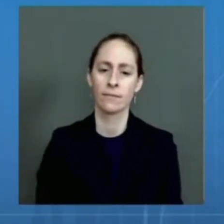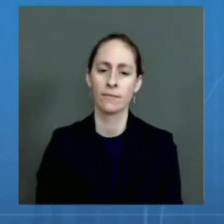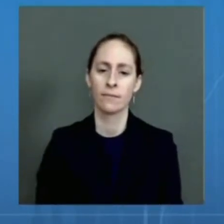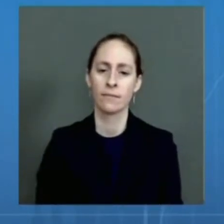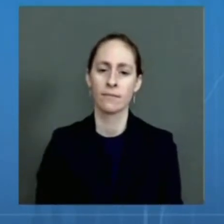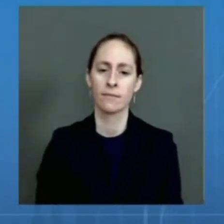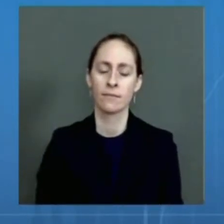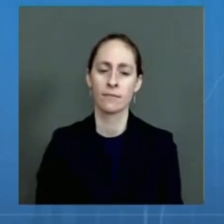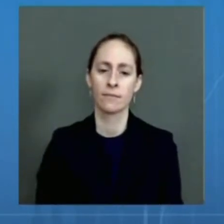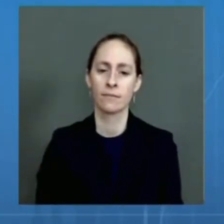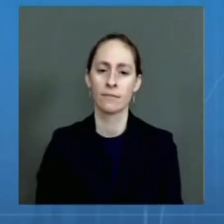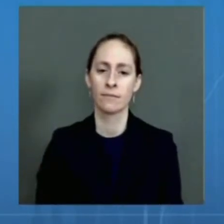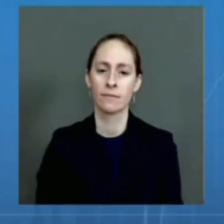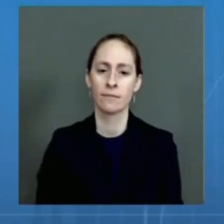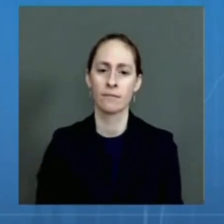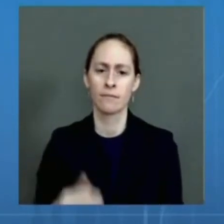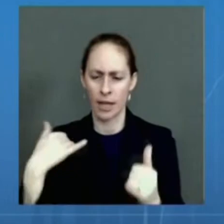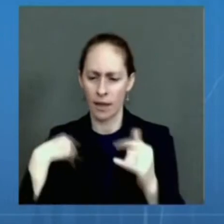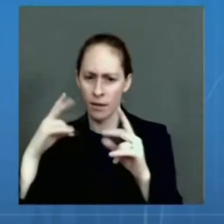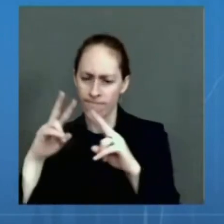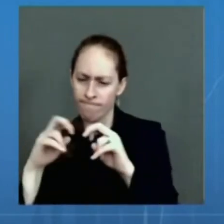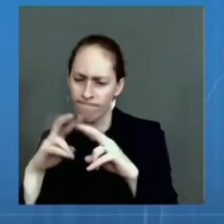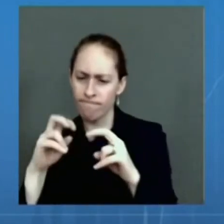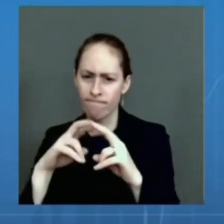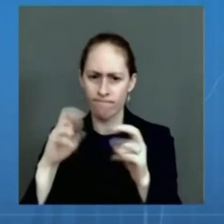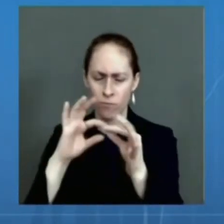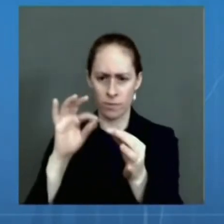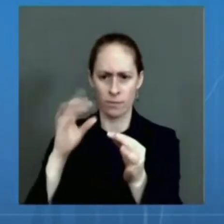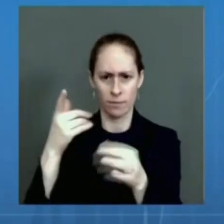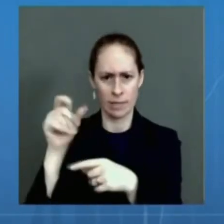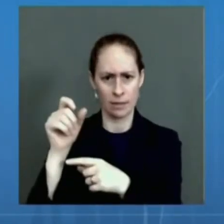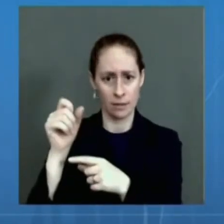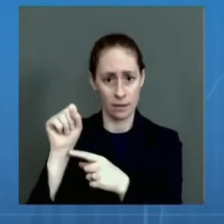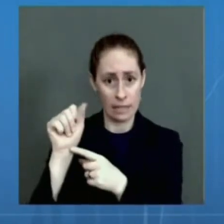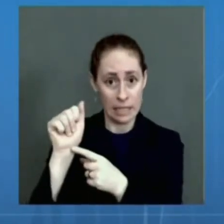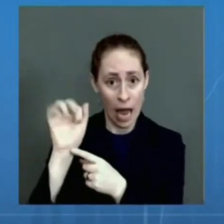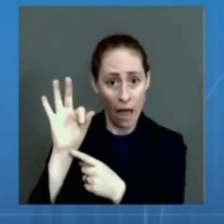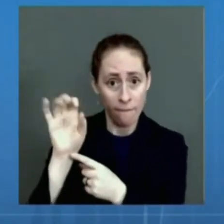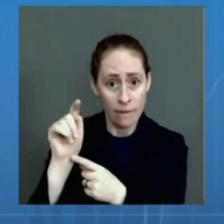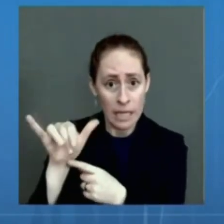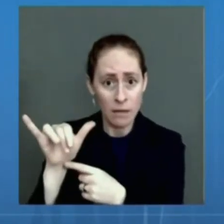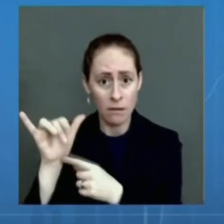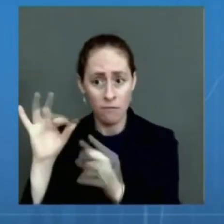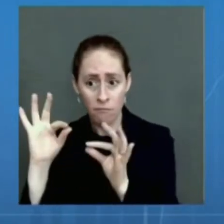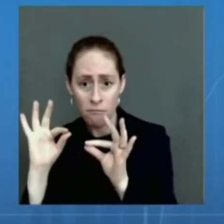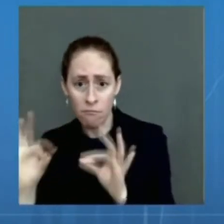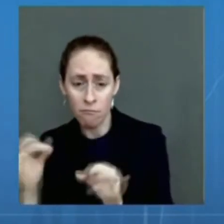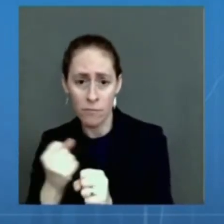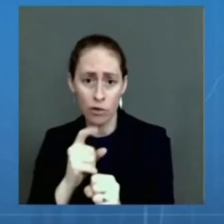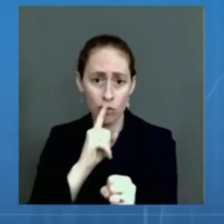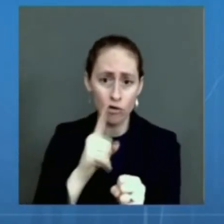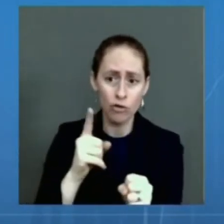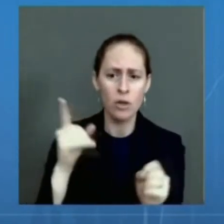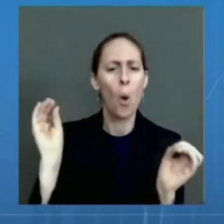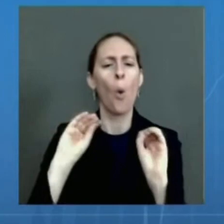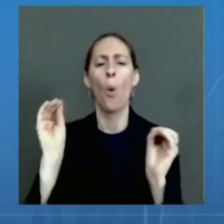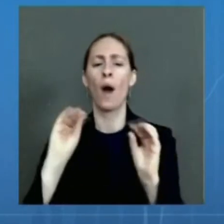LOOKING SPECIFICALLY AT VACCINE SAFETY DATA FROM OVER 50,000